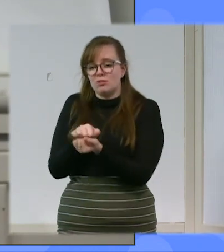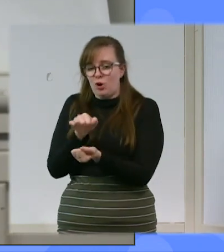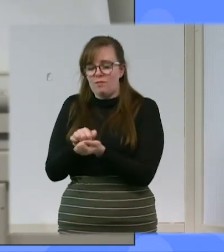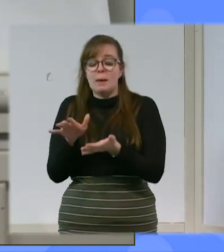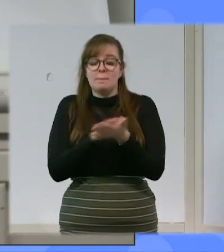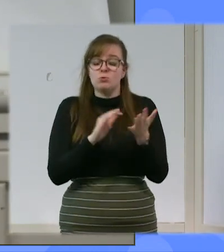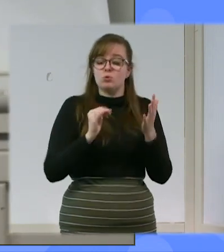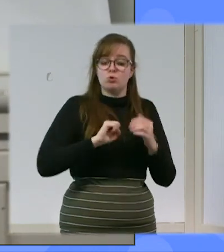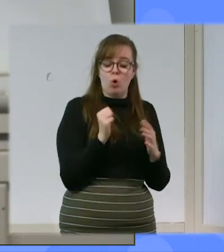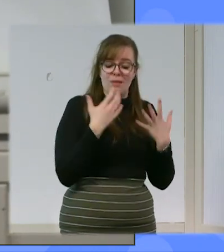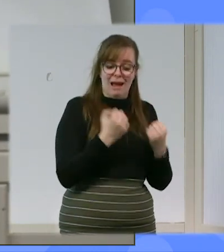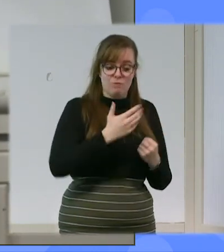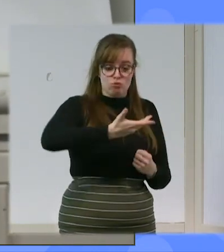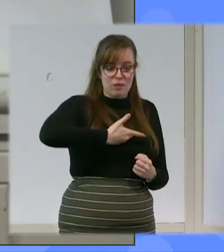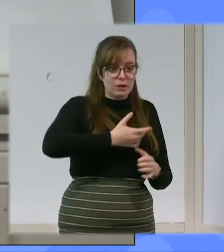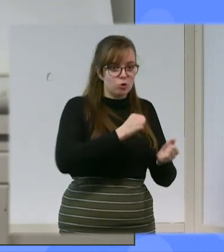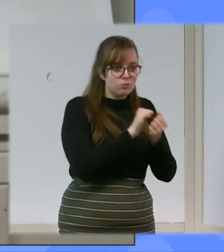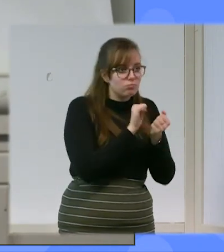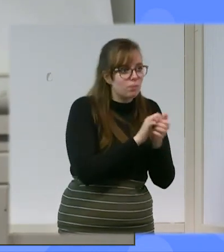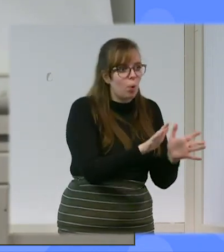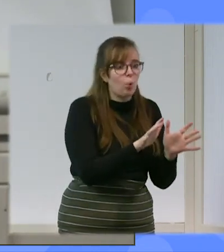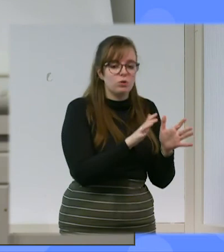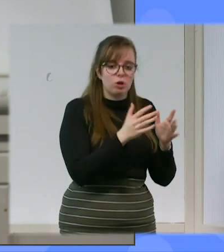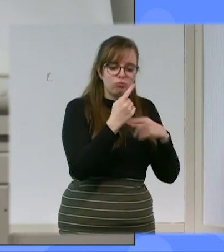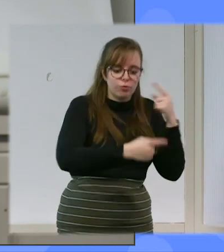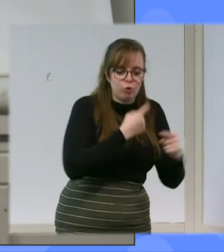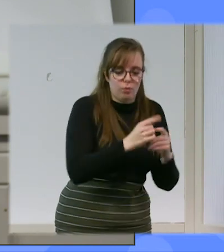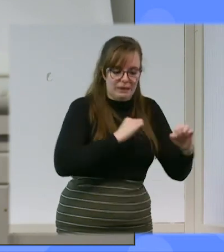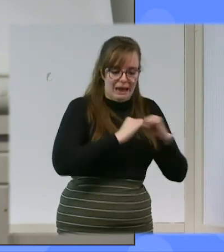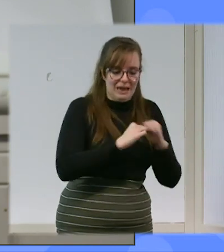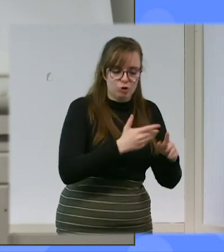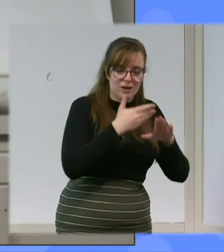right to promote renewables to promote energy efficiency but it but many of the